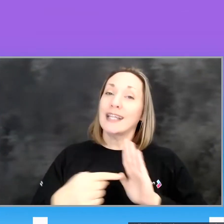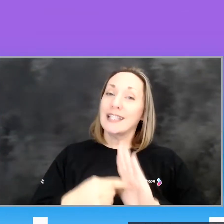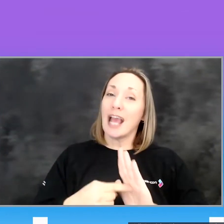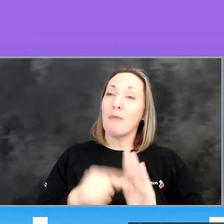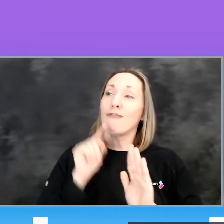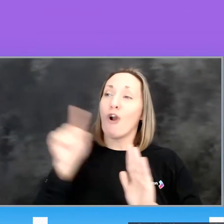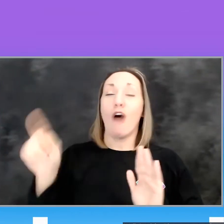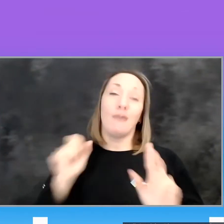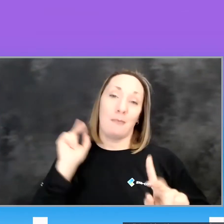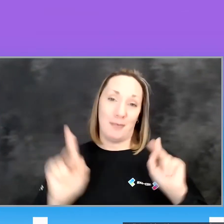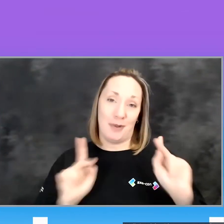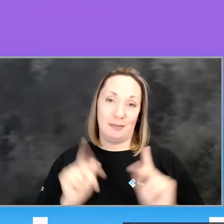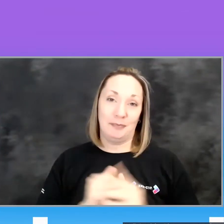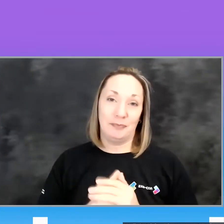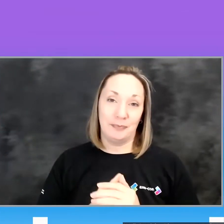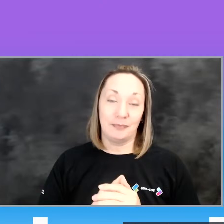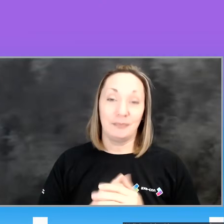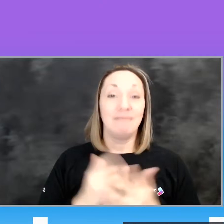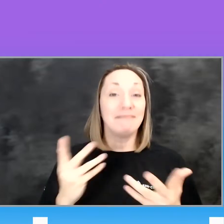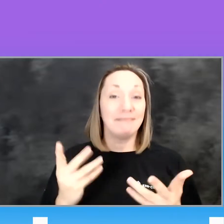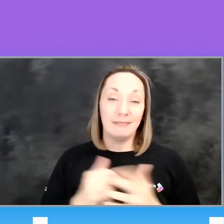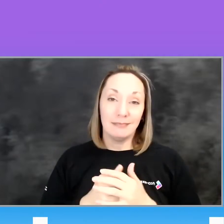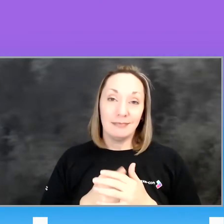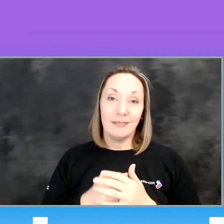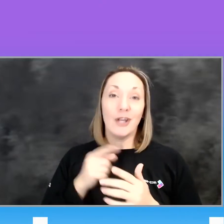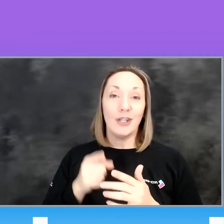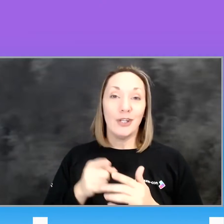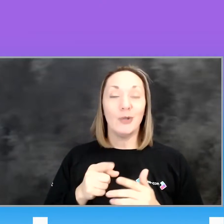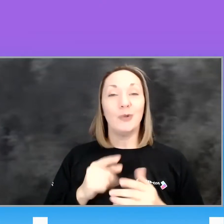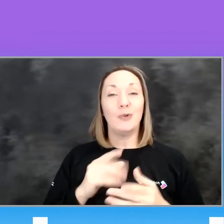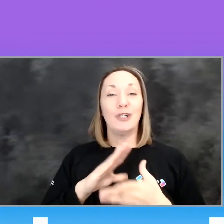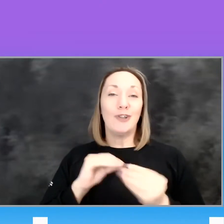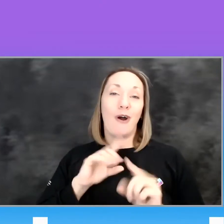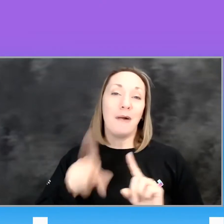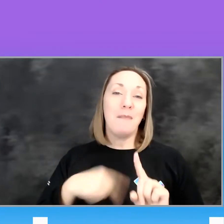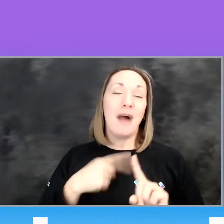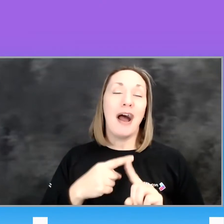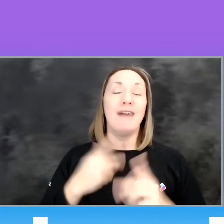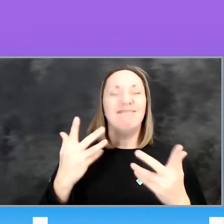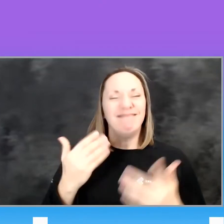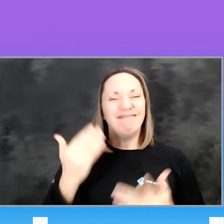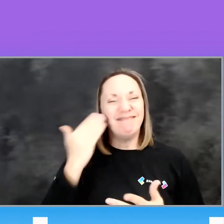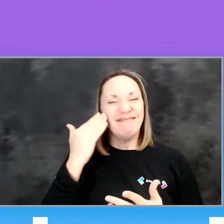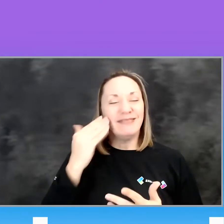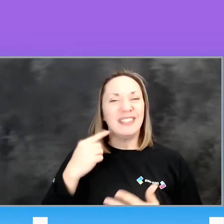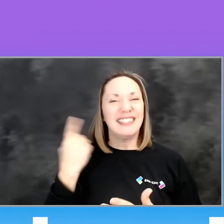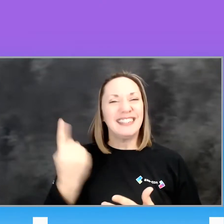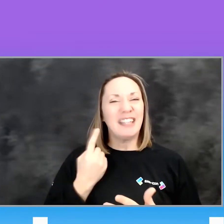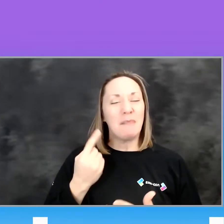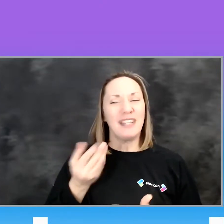example for other people, and that is that you, you know, you talk about, gee, there's